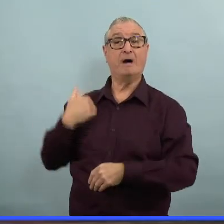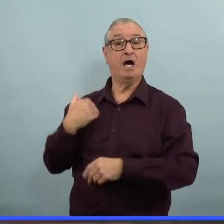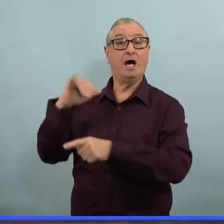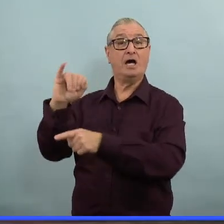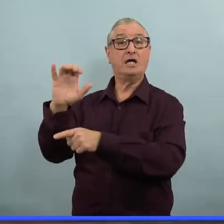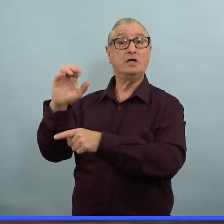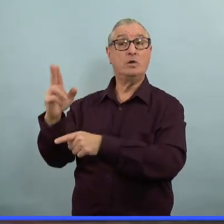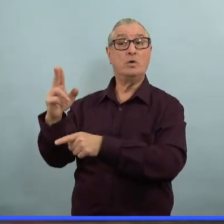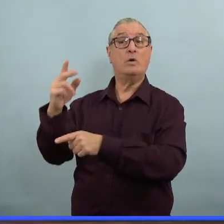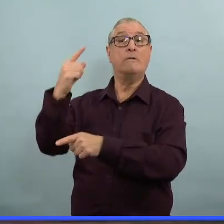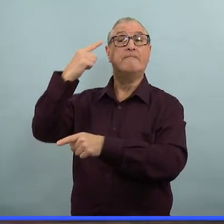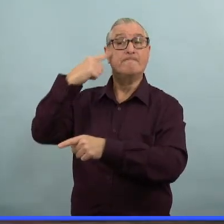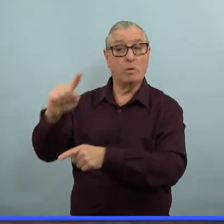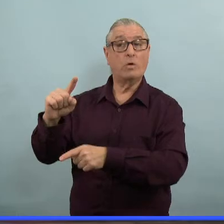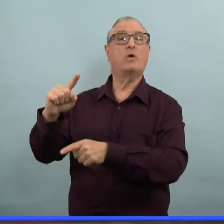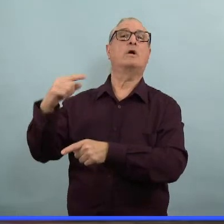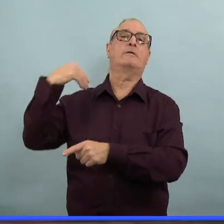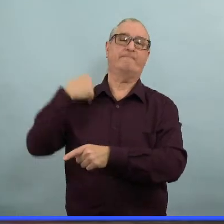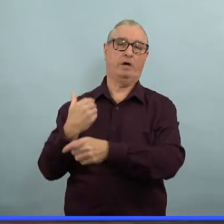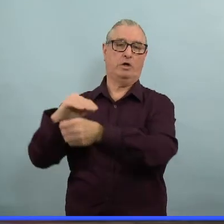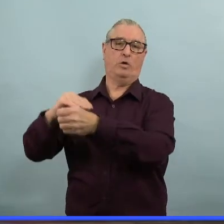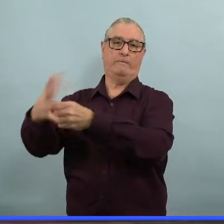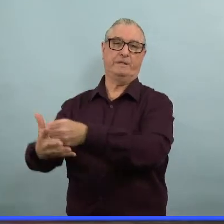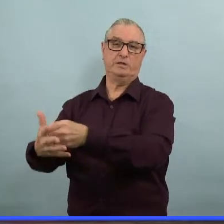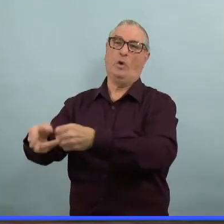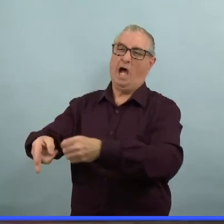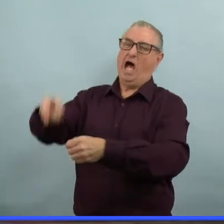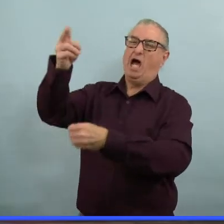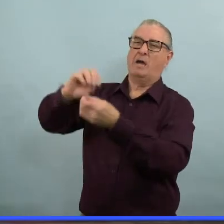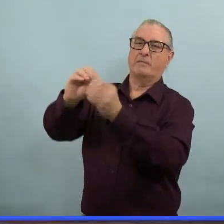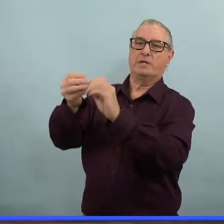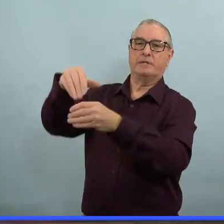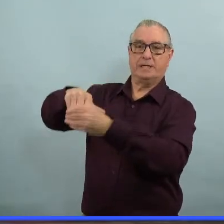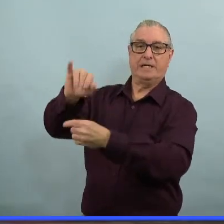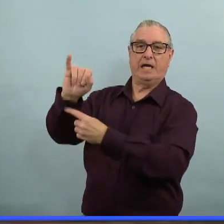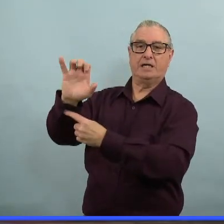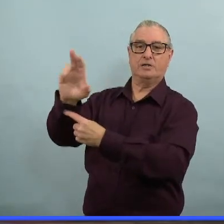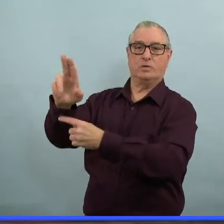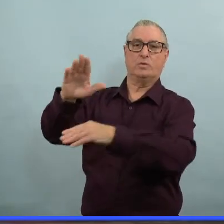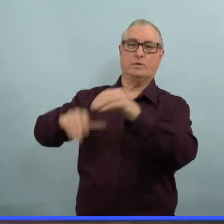trend that the majority of people who are covet positive and i see are actually there for covet